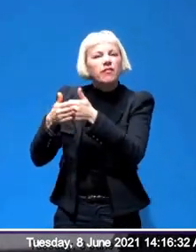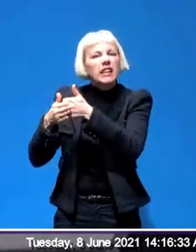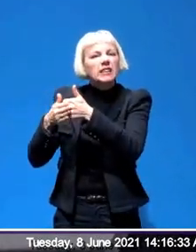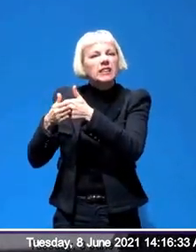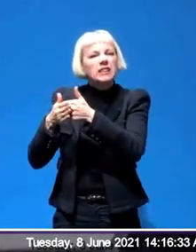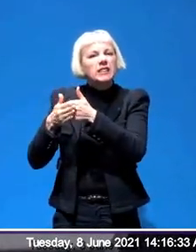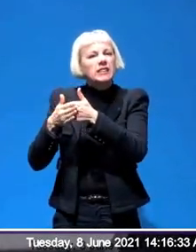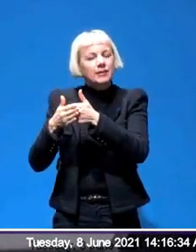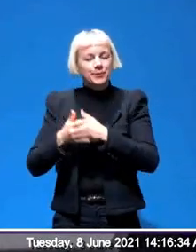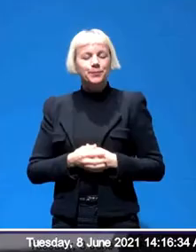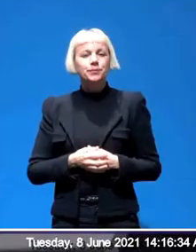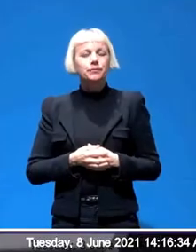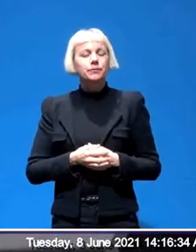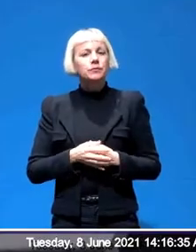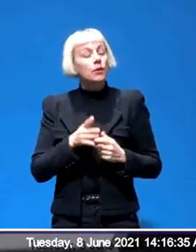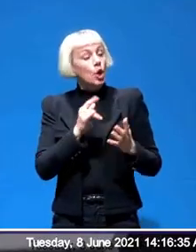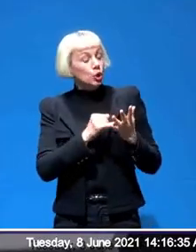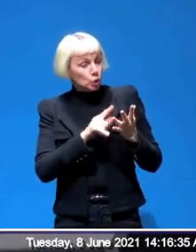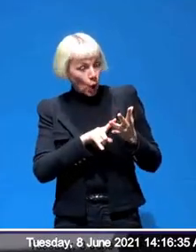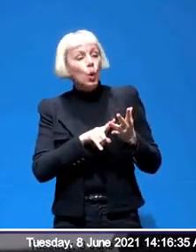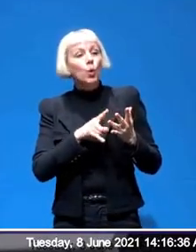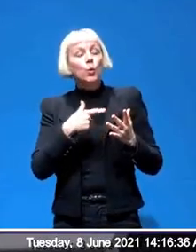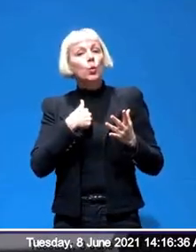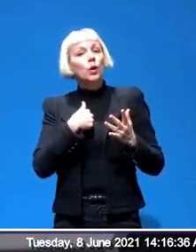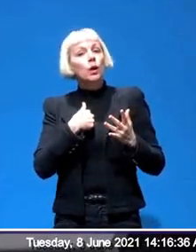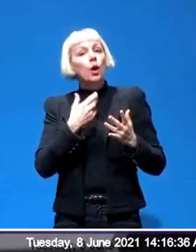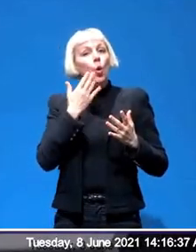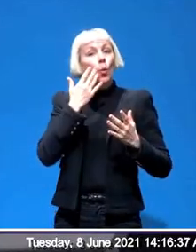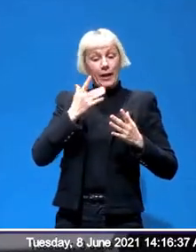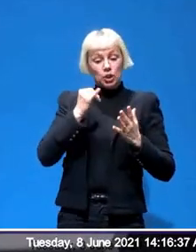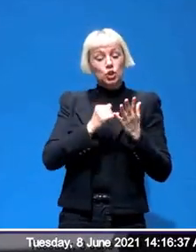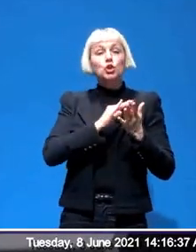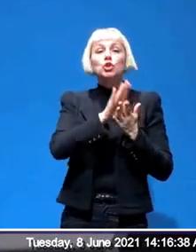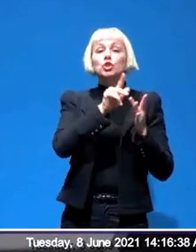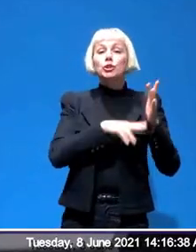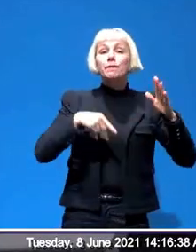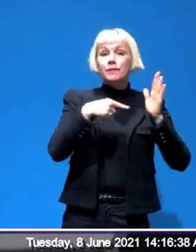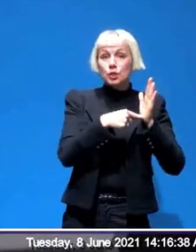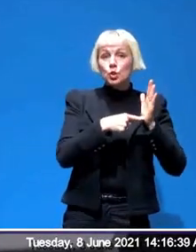So when we reviewed, when the shift supervisor reviewed, or myself, I might